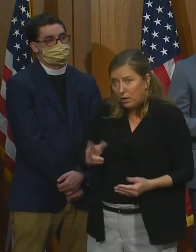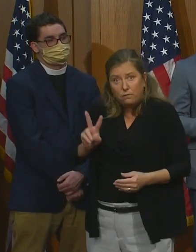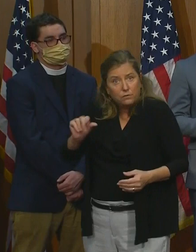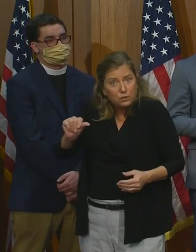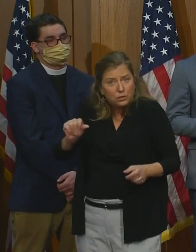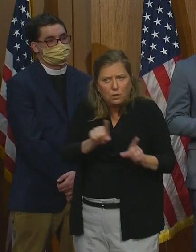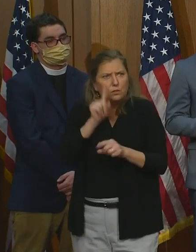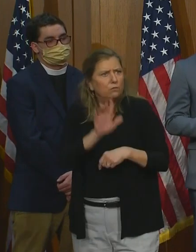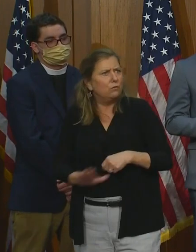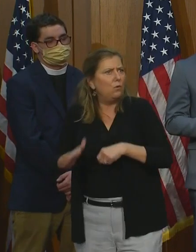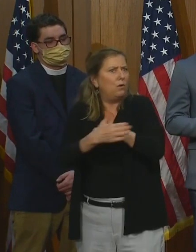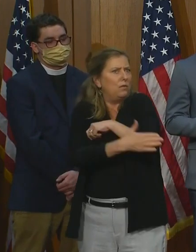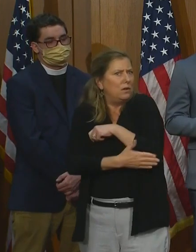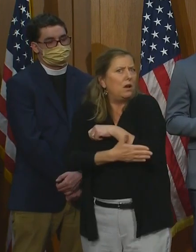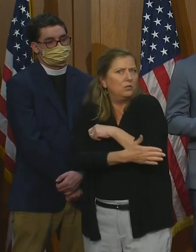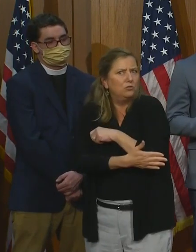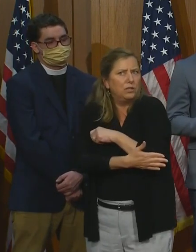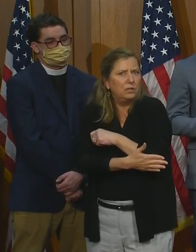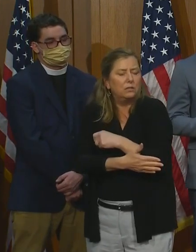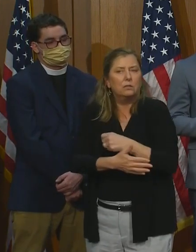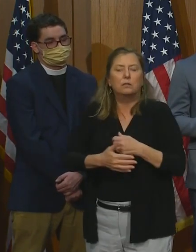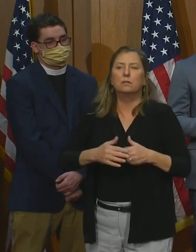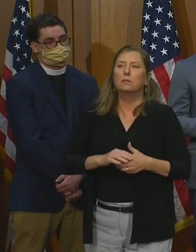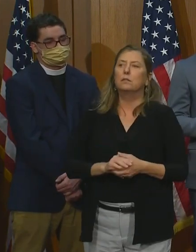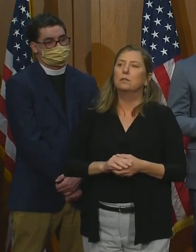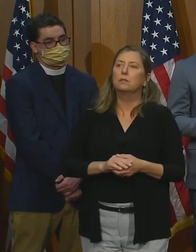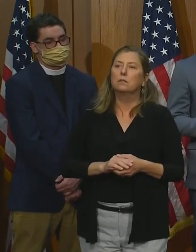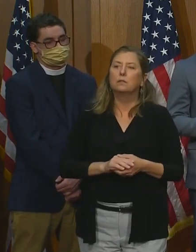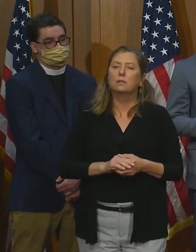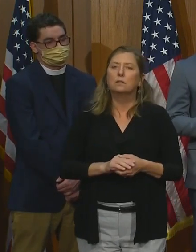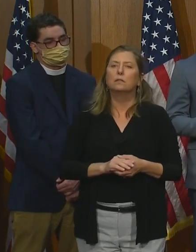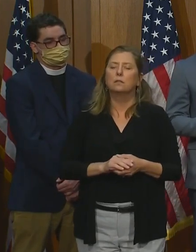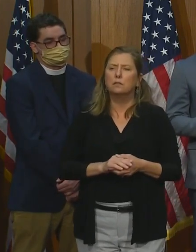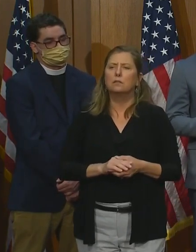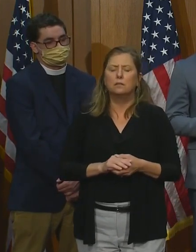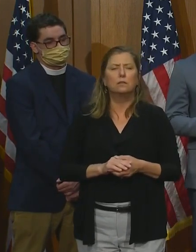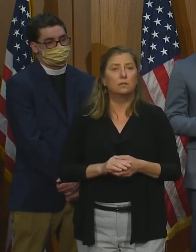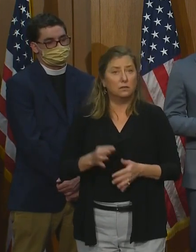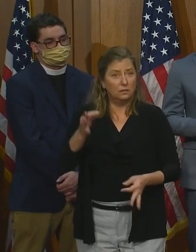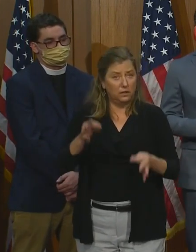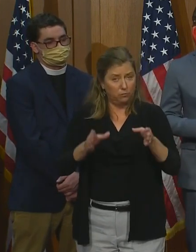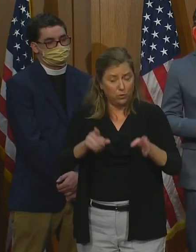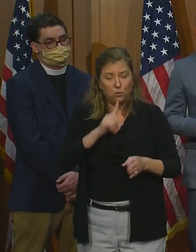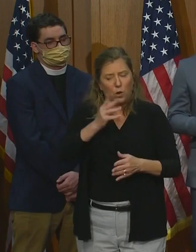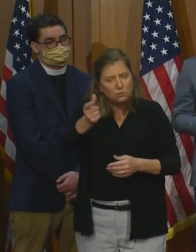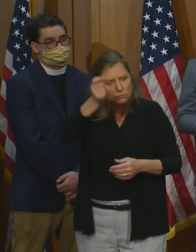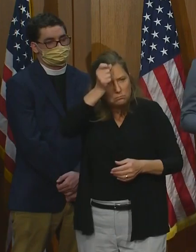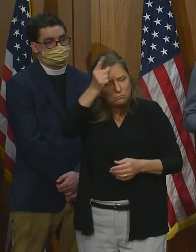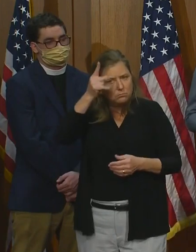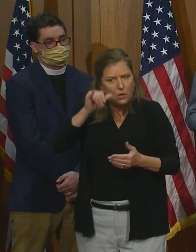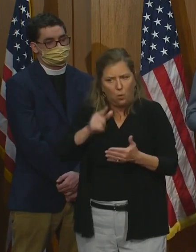LOOK GOVERNOR ELOQUENTLY SO THAT TIME TO TRY. A NEW COURSE